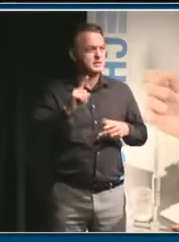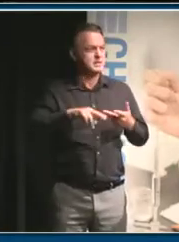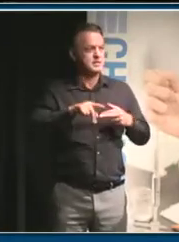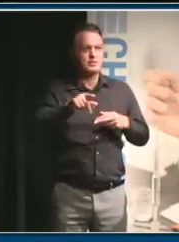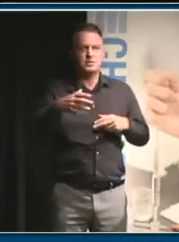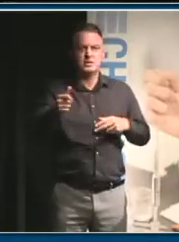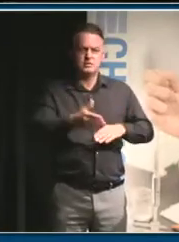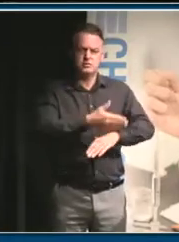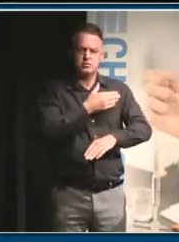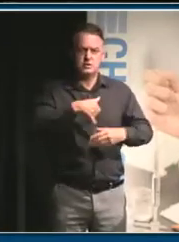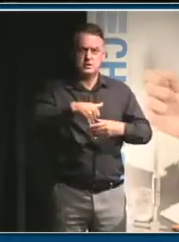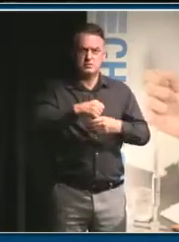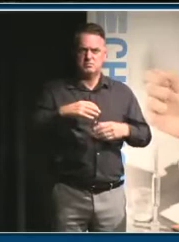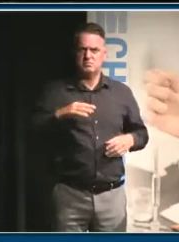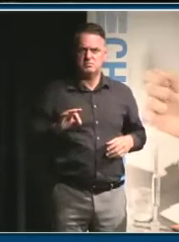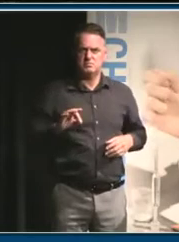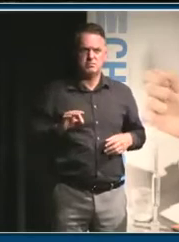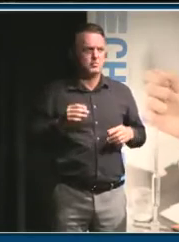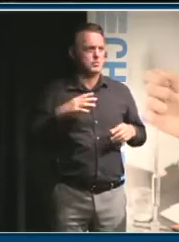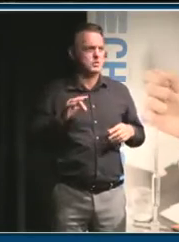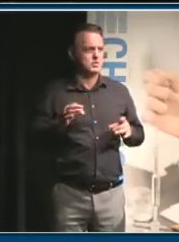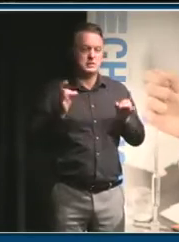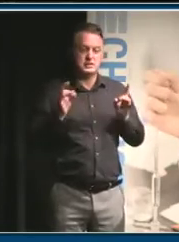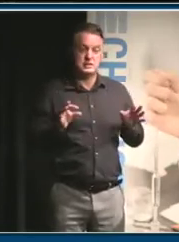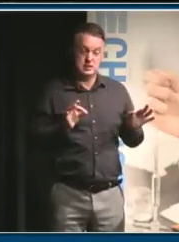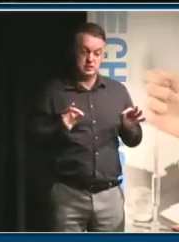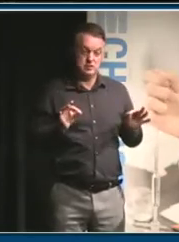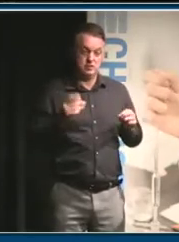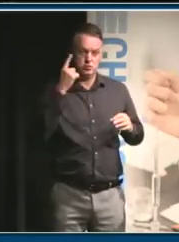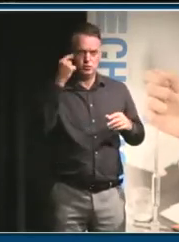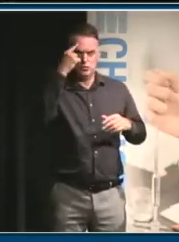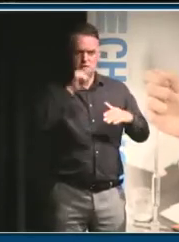green chemistry? What about starting your design by trying to anticipate impact on human health